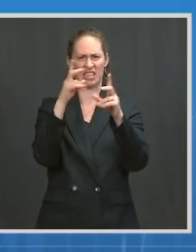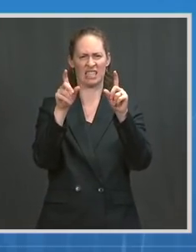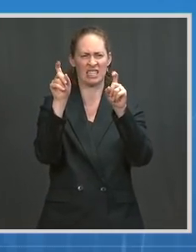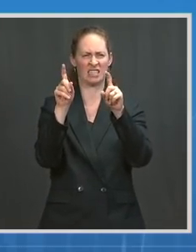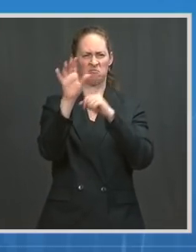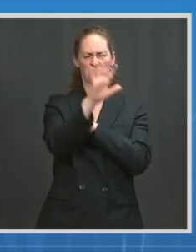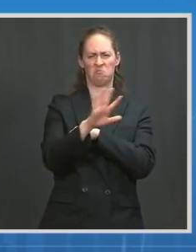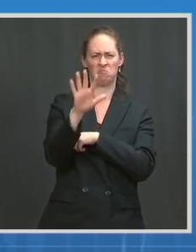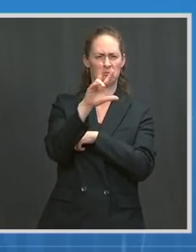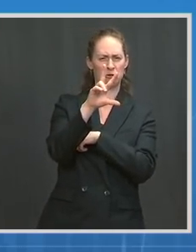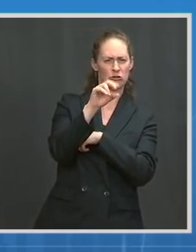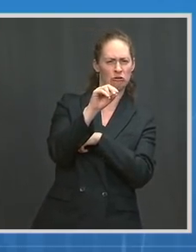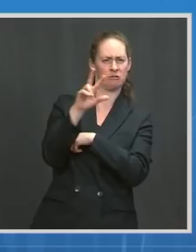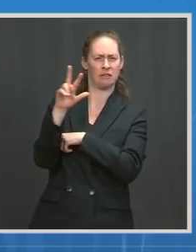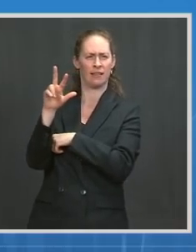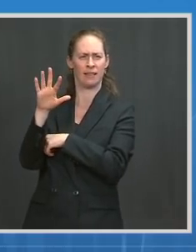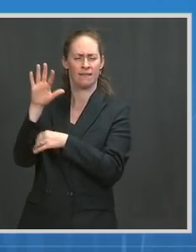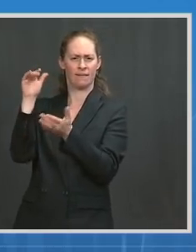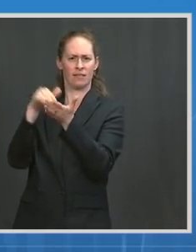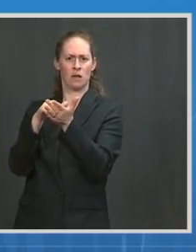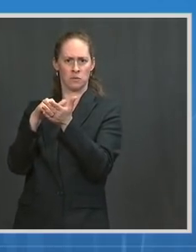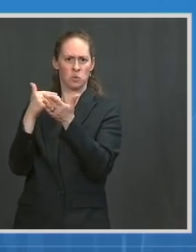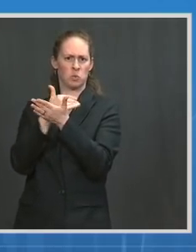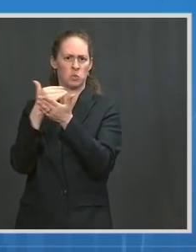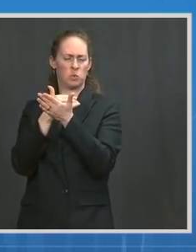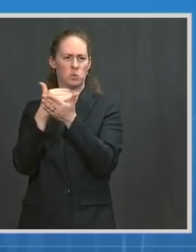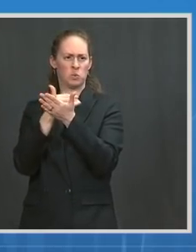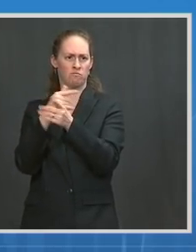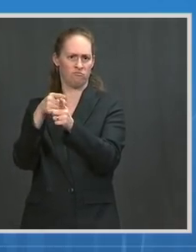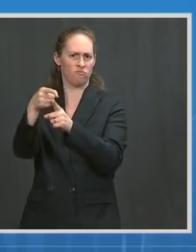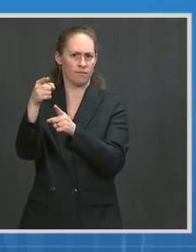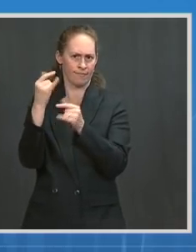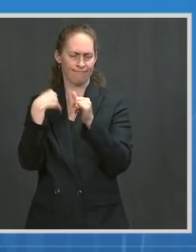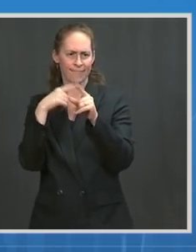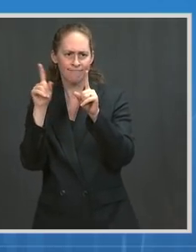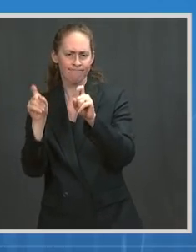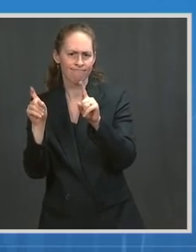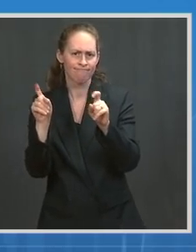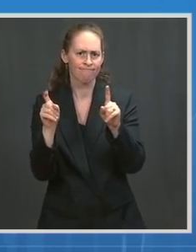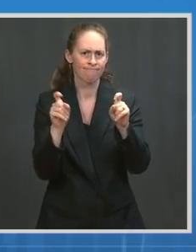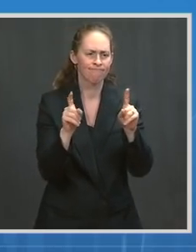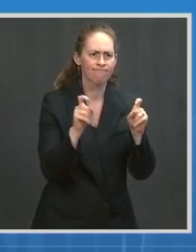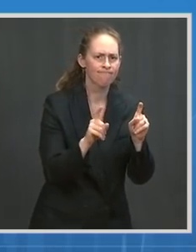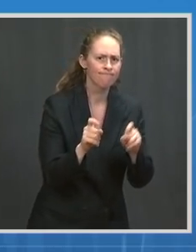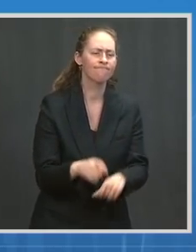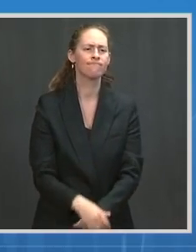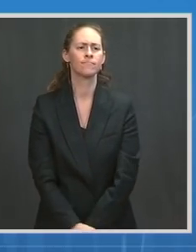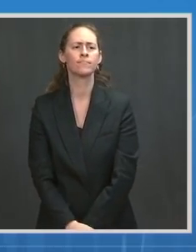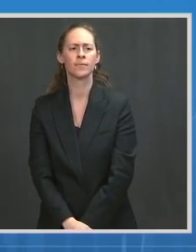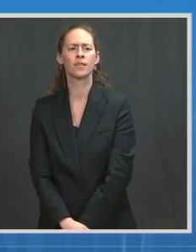about 7 to 10 percent of all virus we're now sequencing. And we now have data that shows not only in the lab,